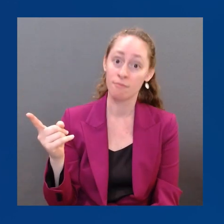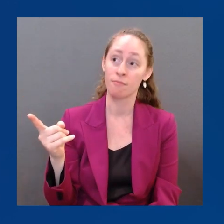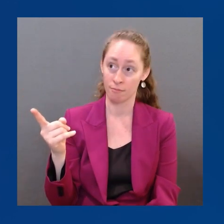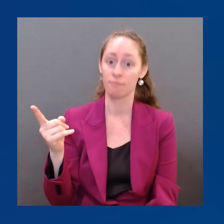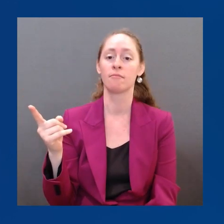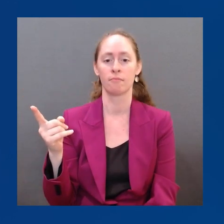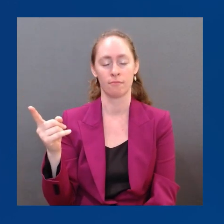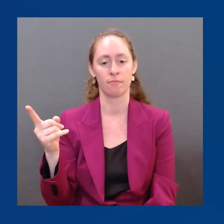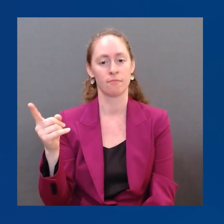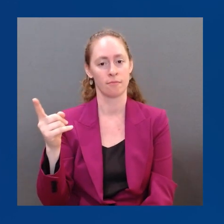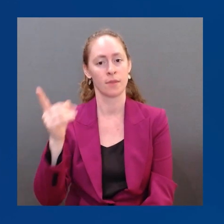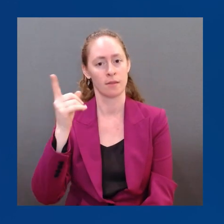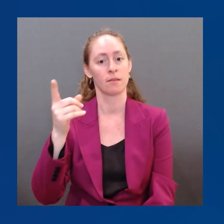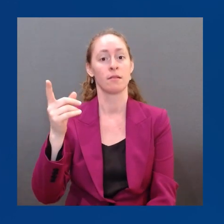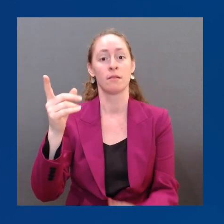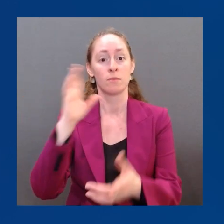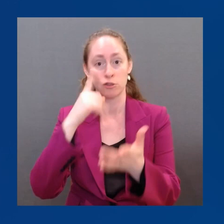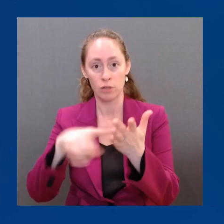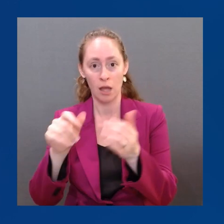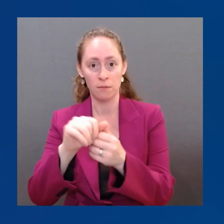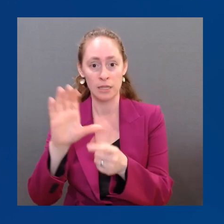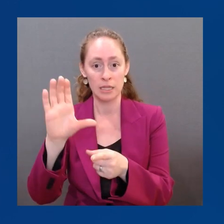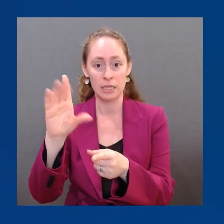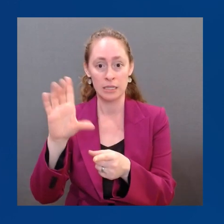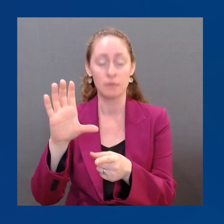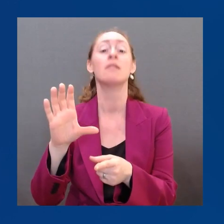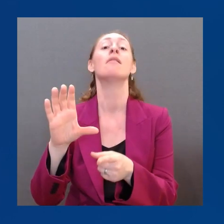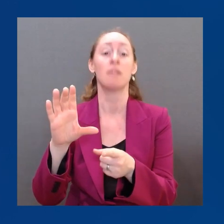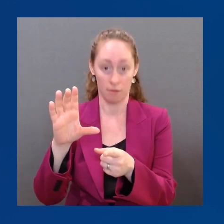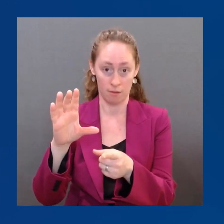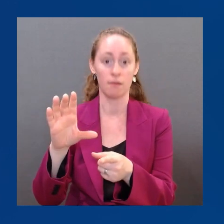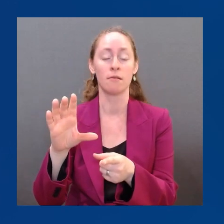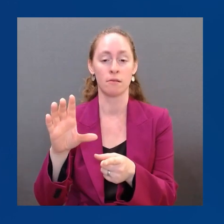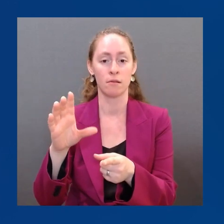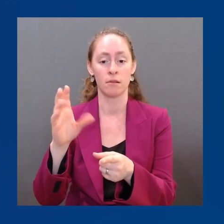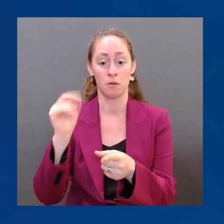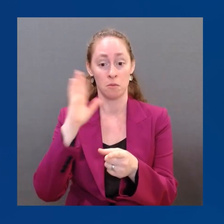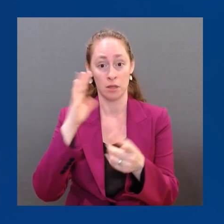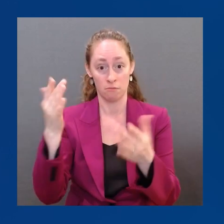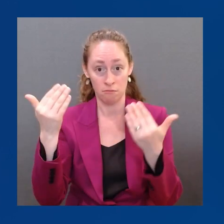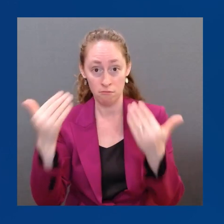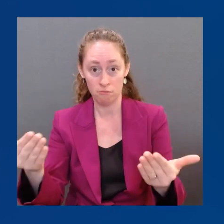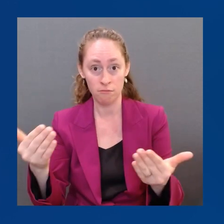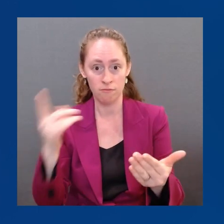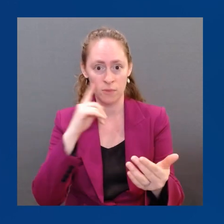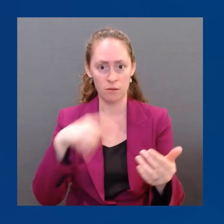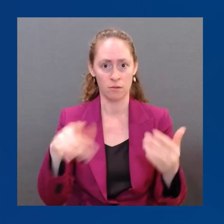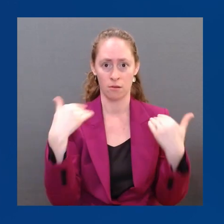If the determinations are that kids should be getting these vaccines, we will make sure that those vaccines are widely available